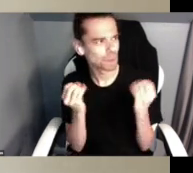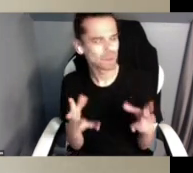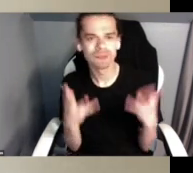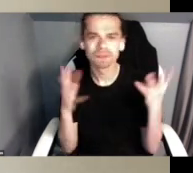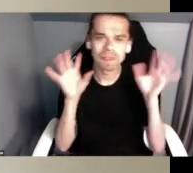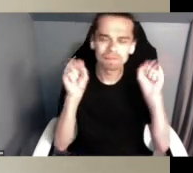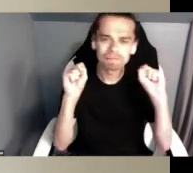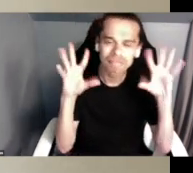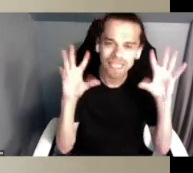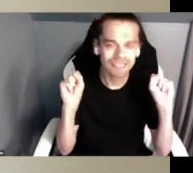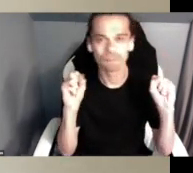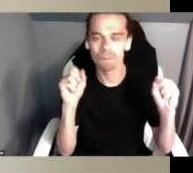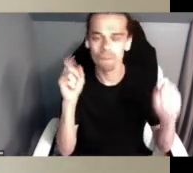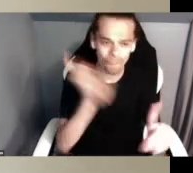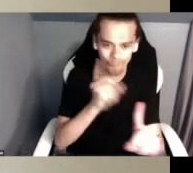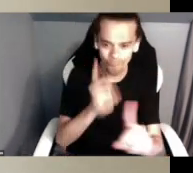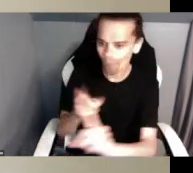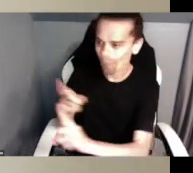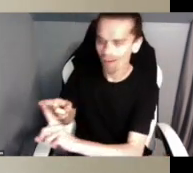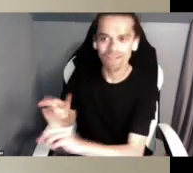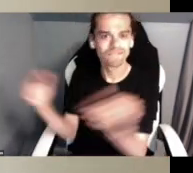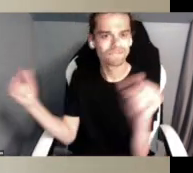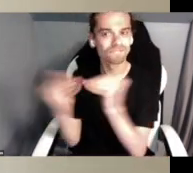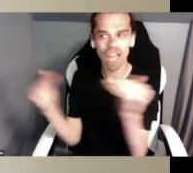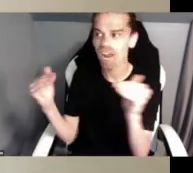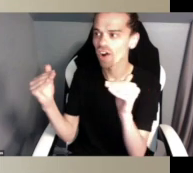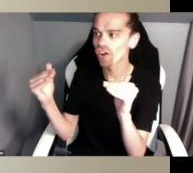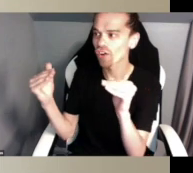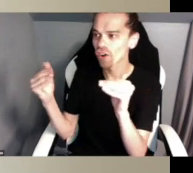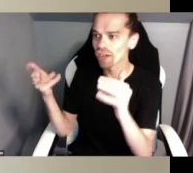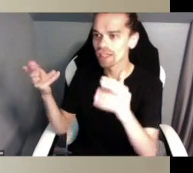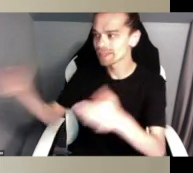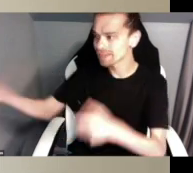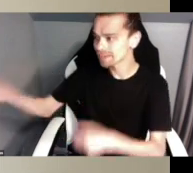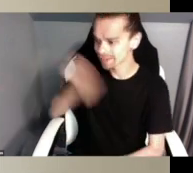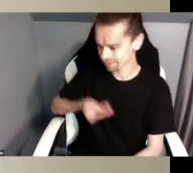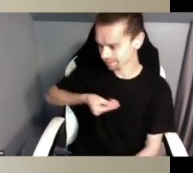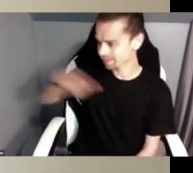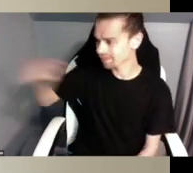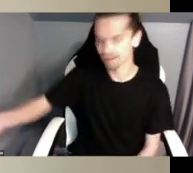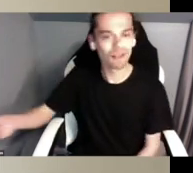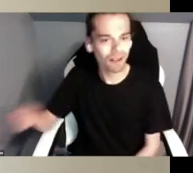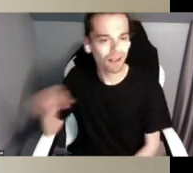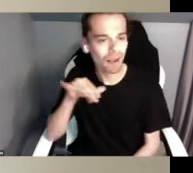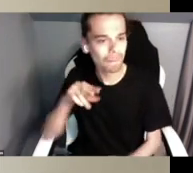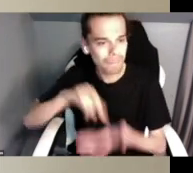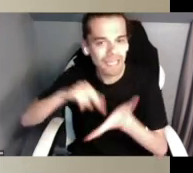Fair compensation, meaningful representation, meaningful engagement of persons with disabilities.